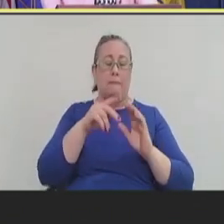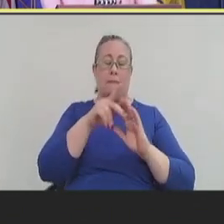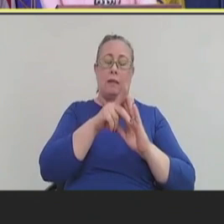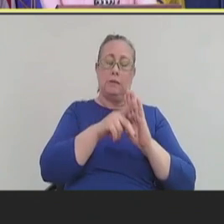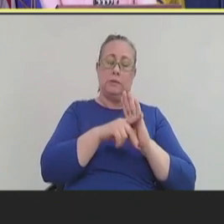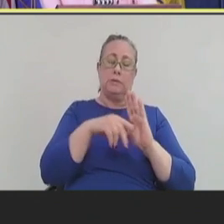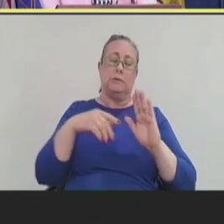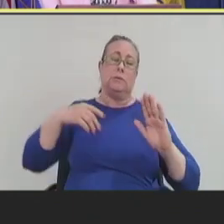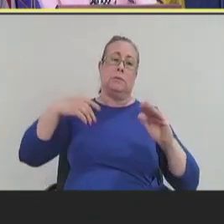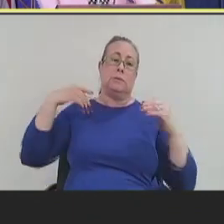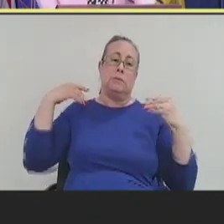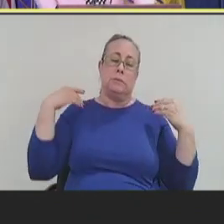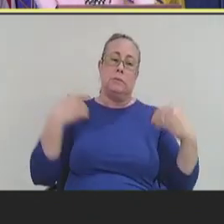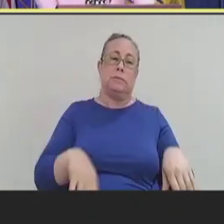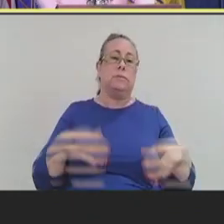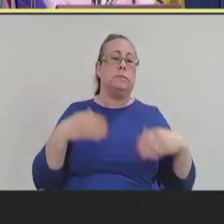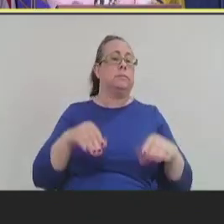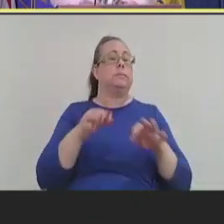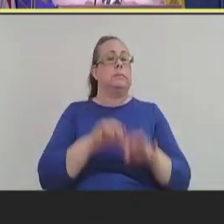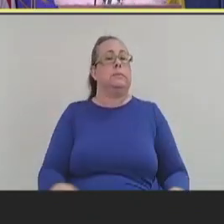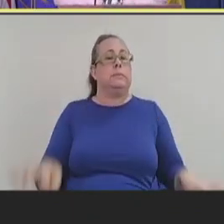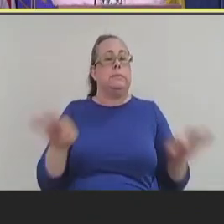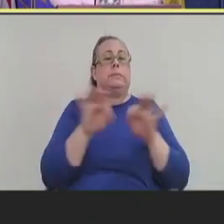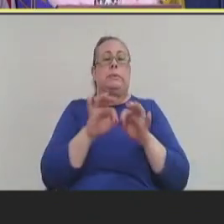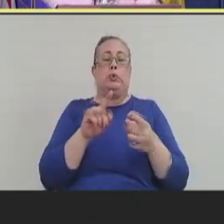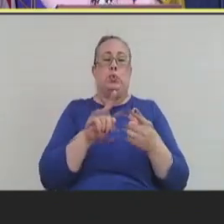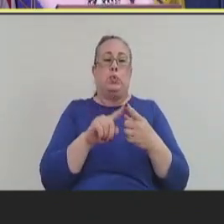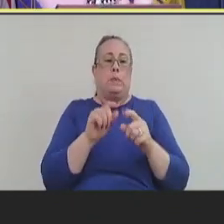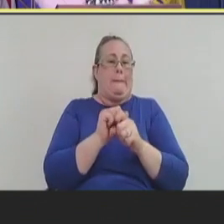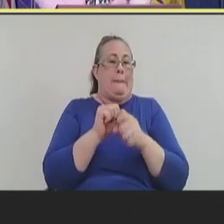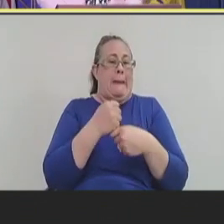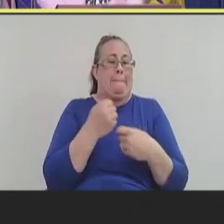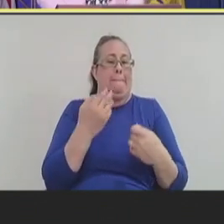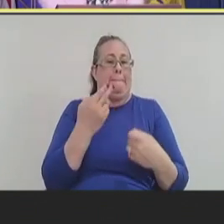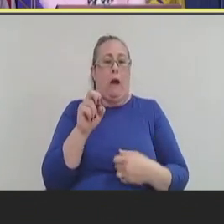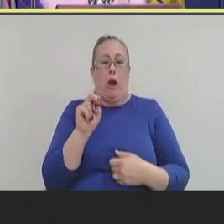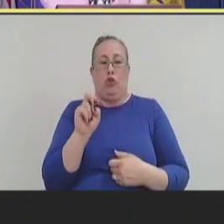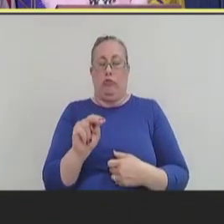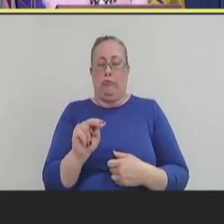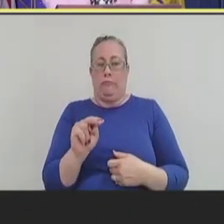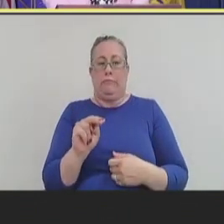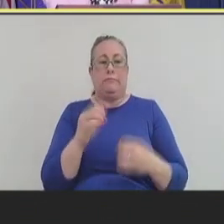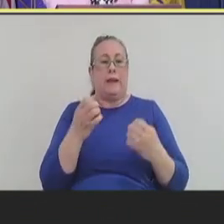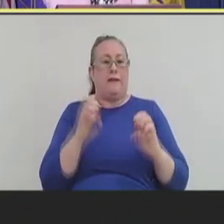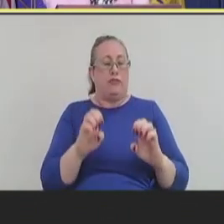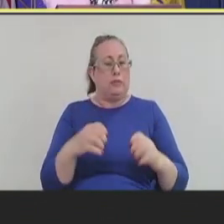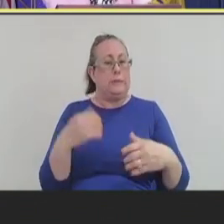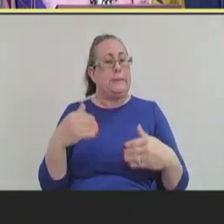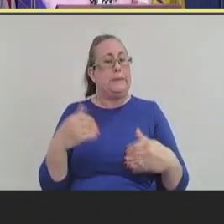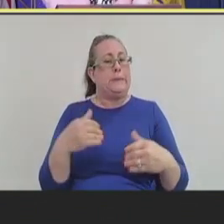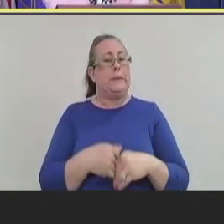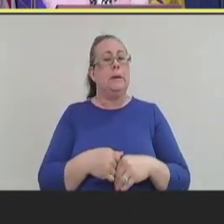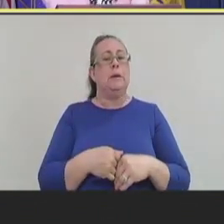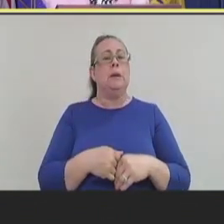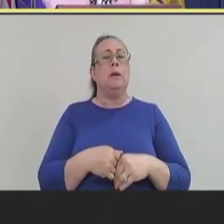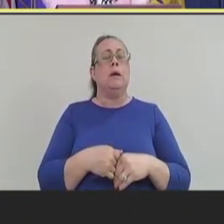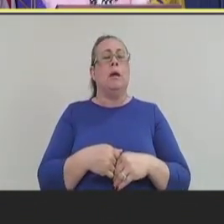critical to the modernization efforts. They really provide value for all. So, some of the policies